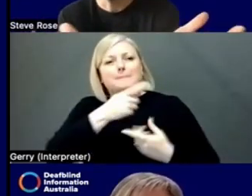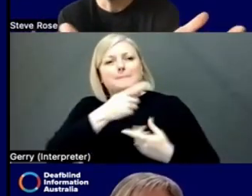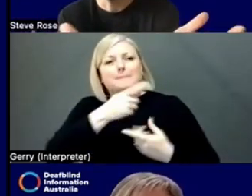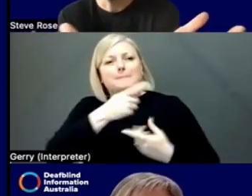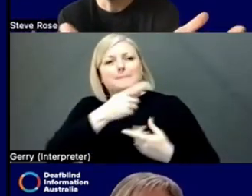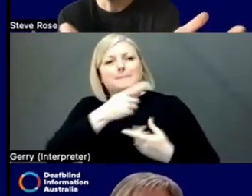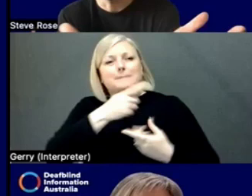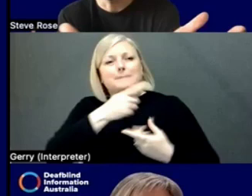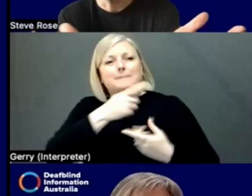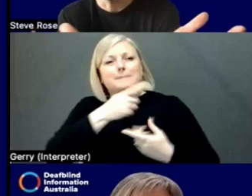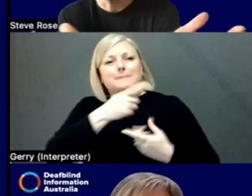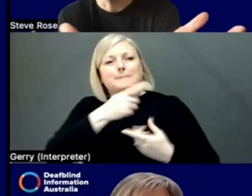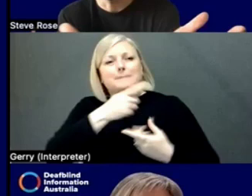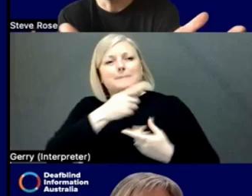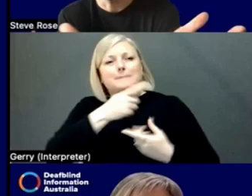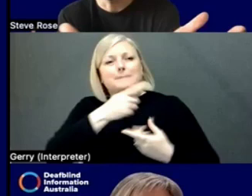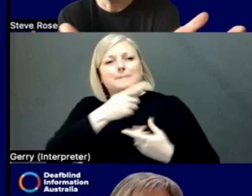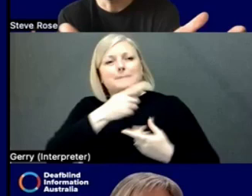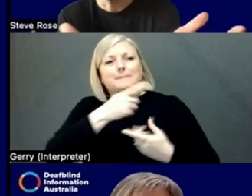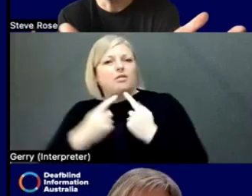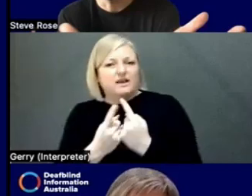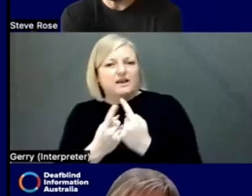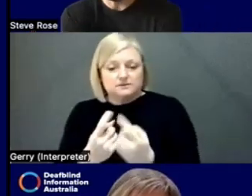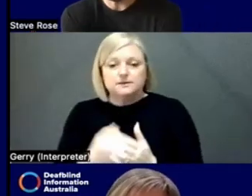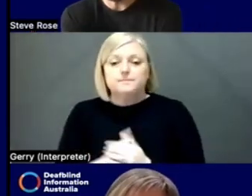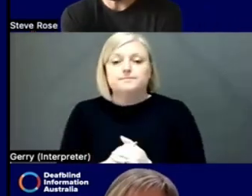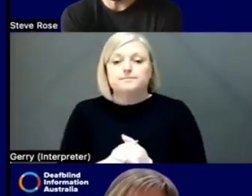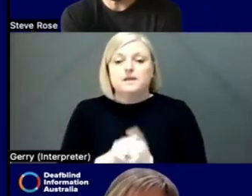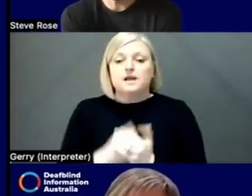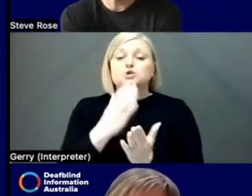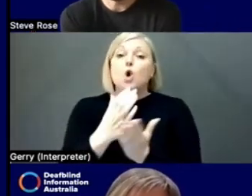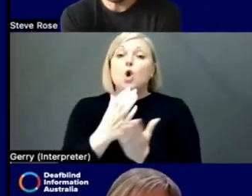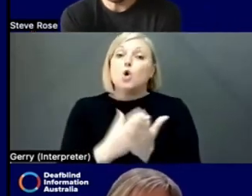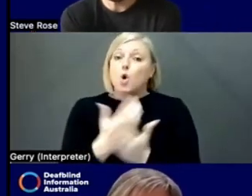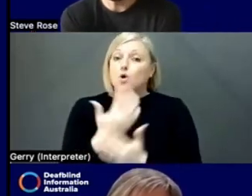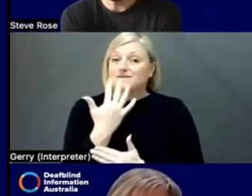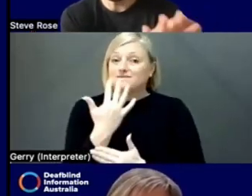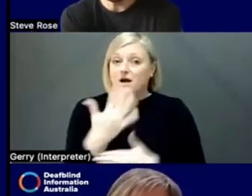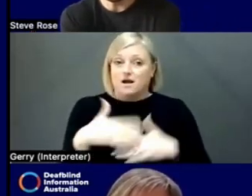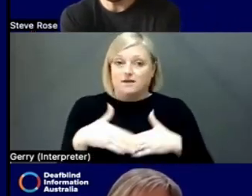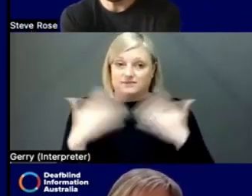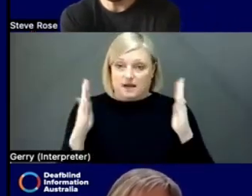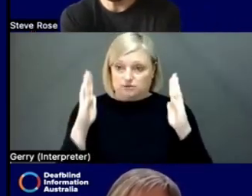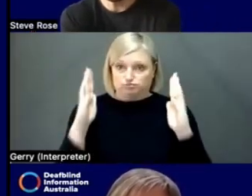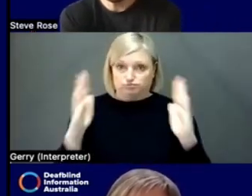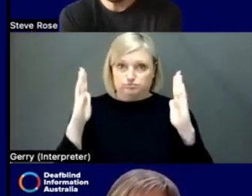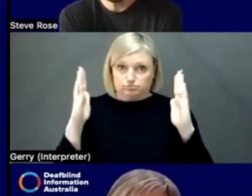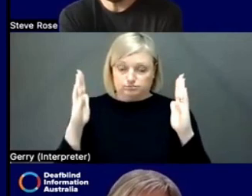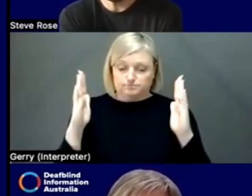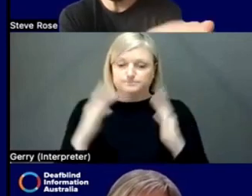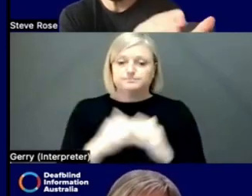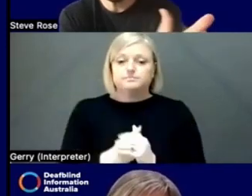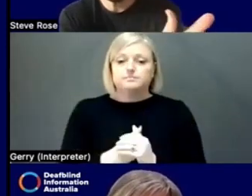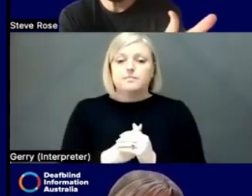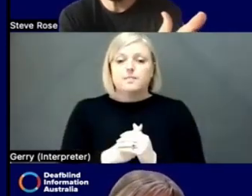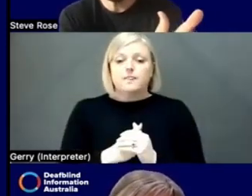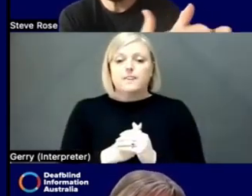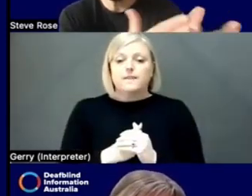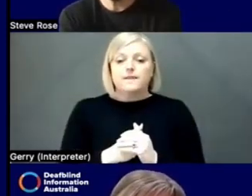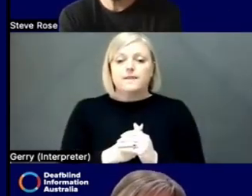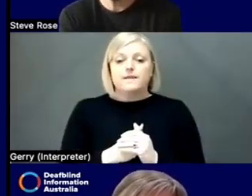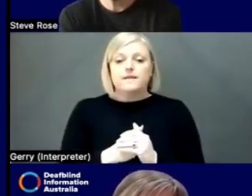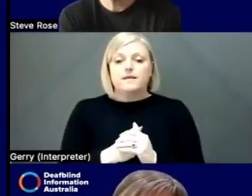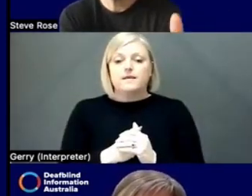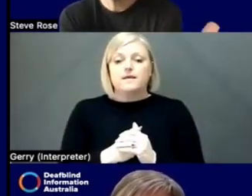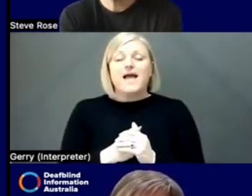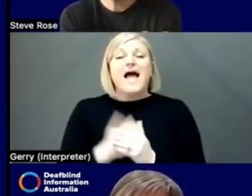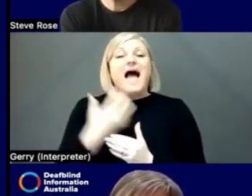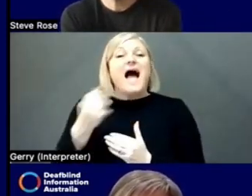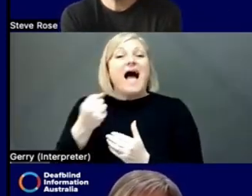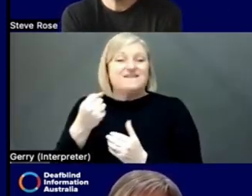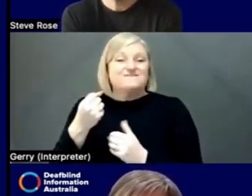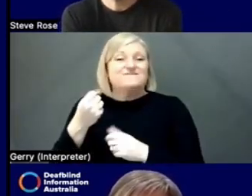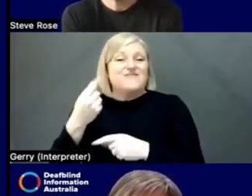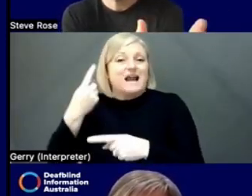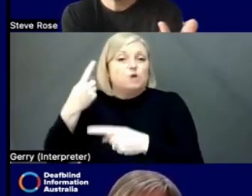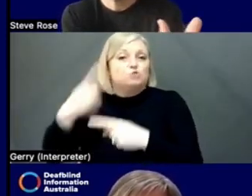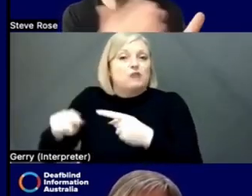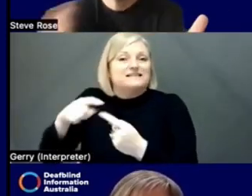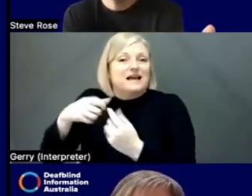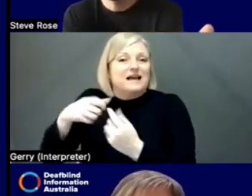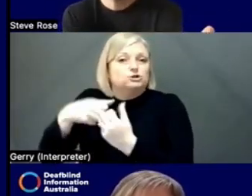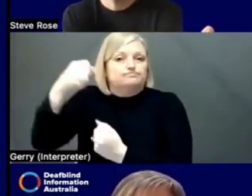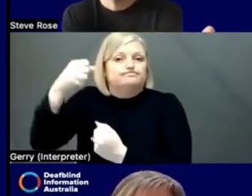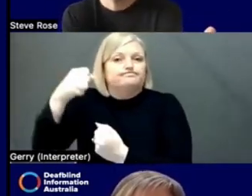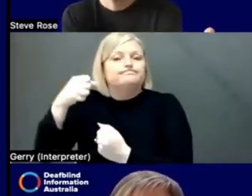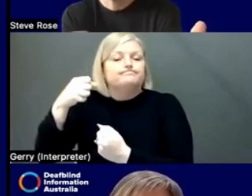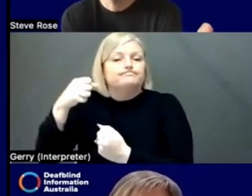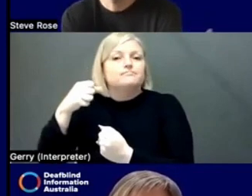So our courses are five days. There is an accreditation option so you can do sort of a self-study project after